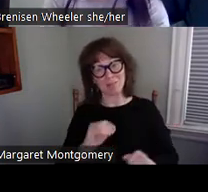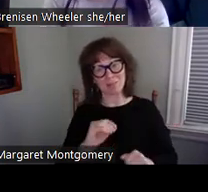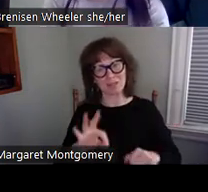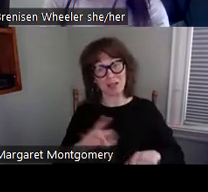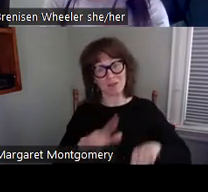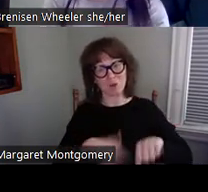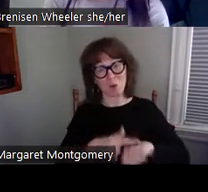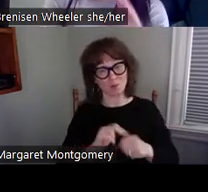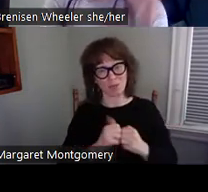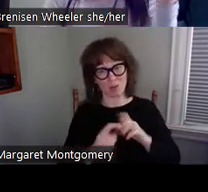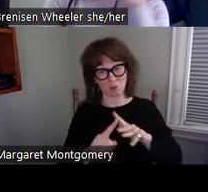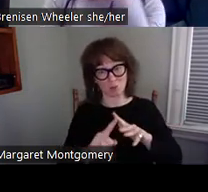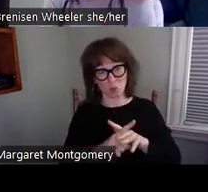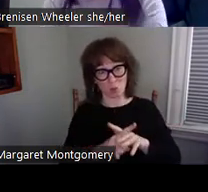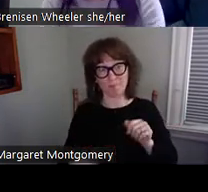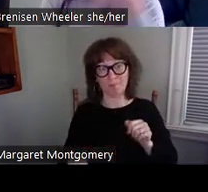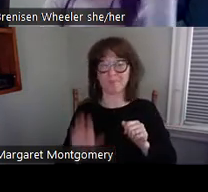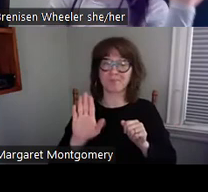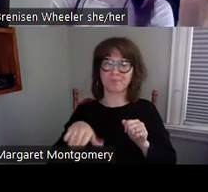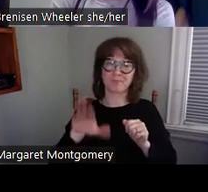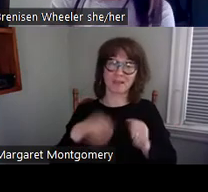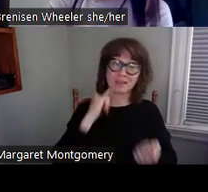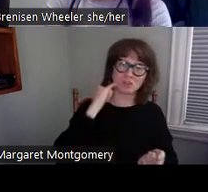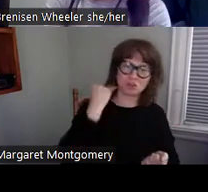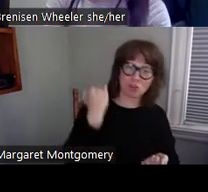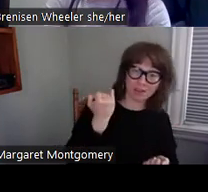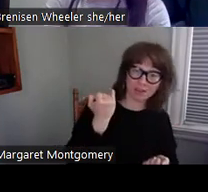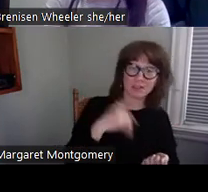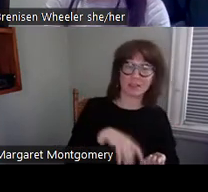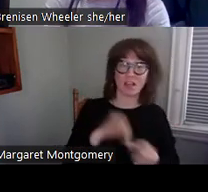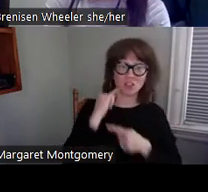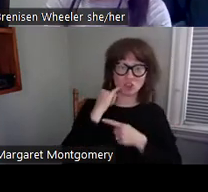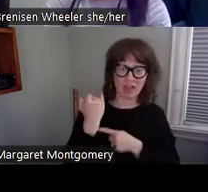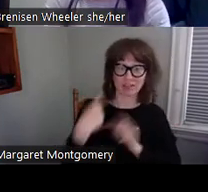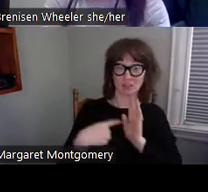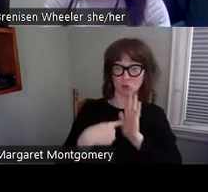I would say like, including Chelsea, shows that this person cares for almost their partner